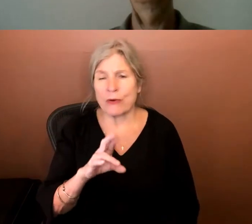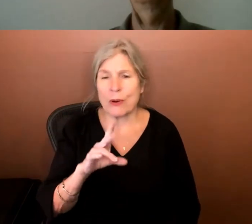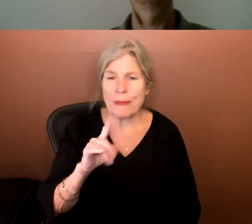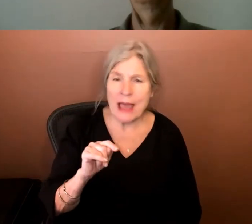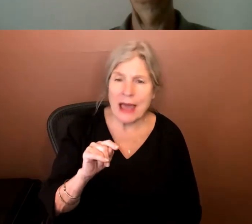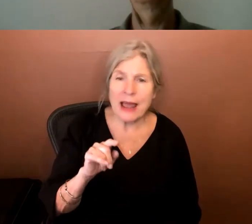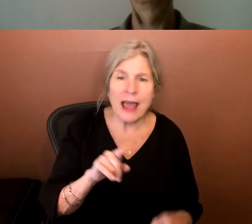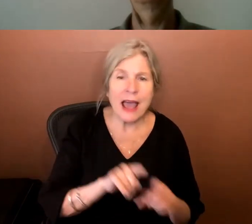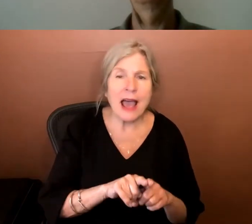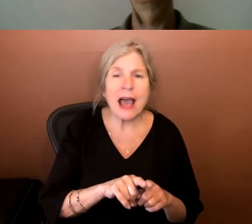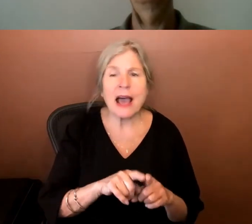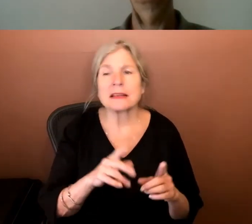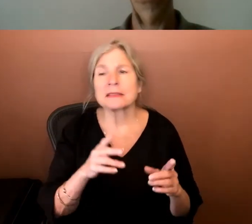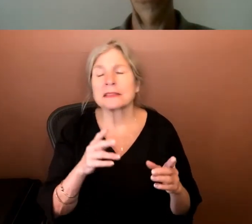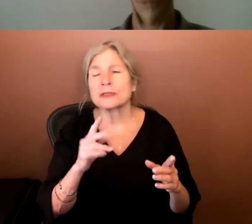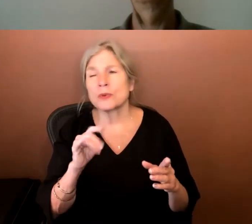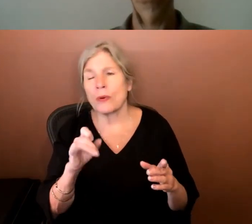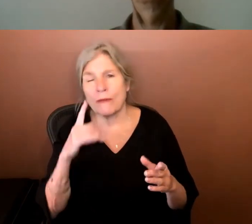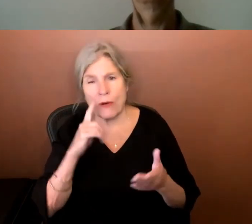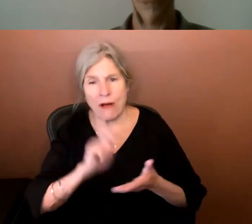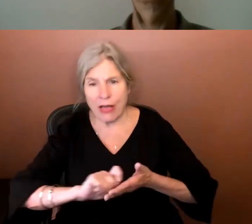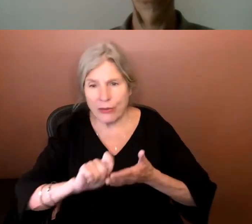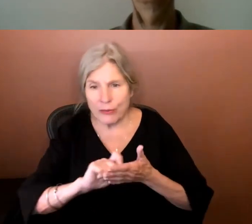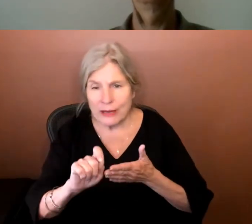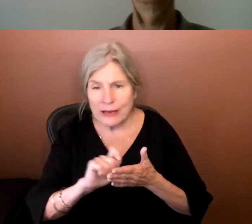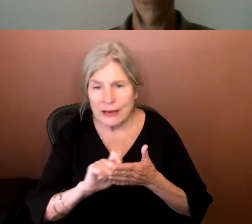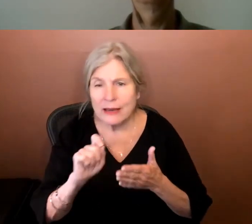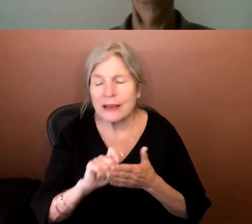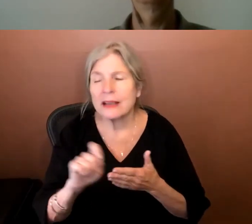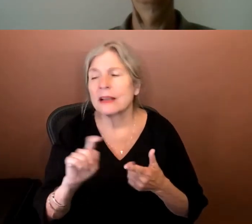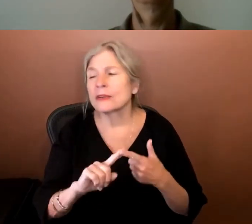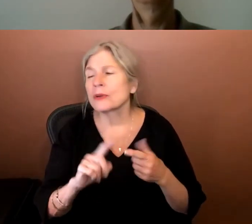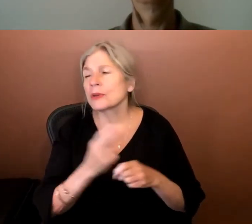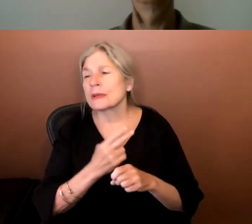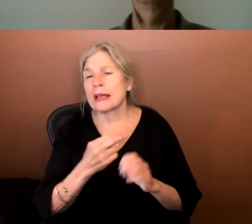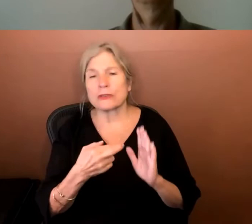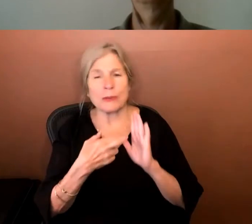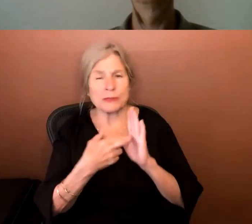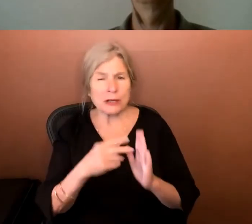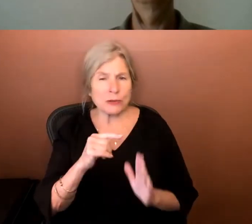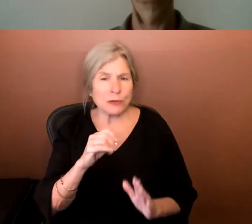an authoring tool, to use it as a representation tool. What -- Ed,